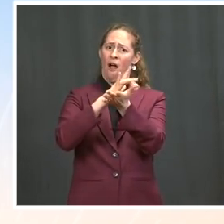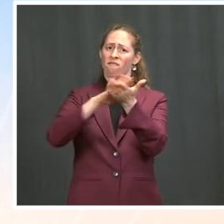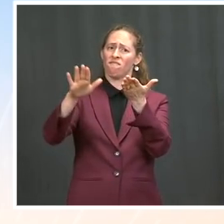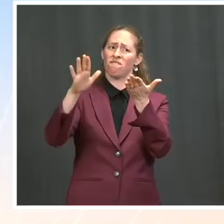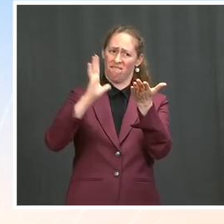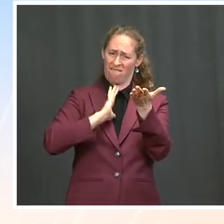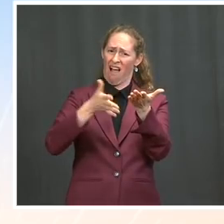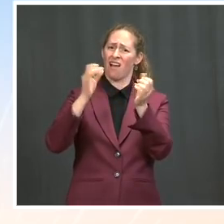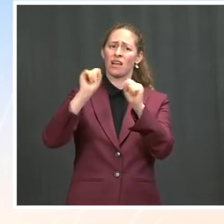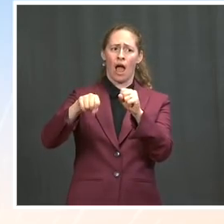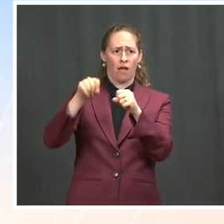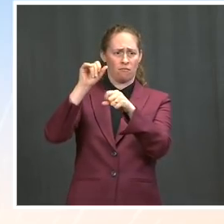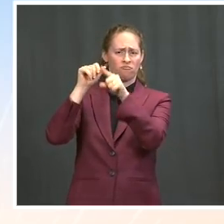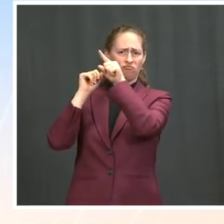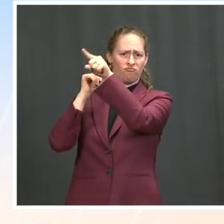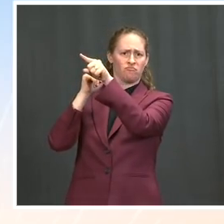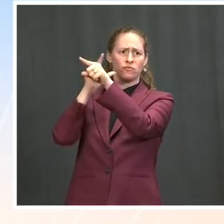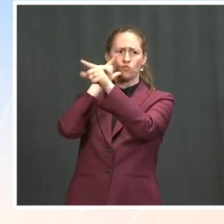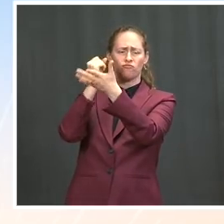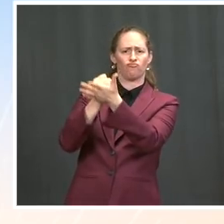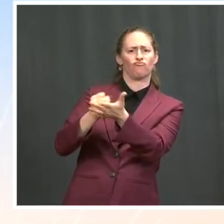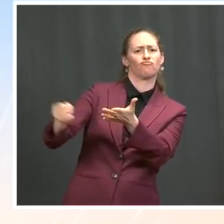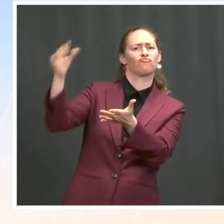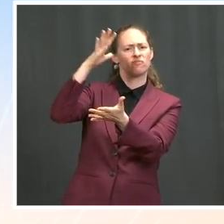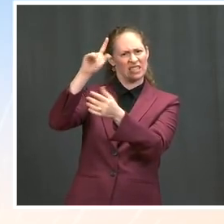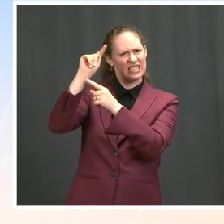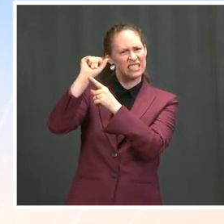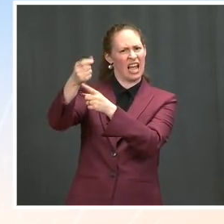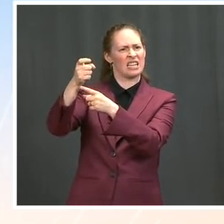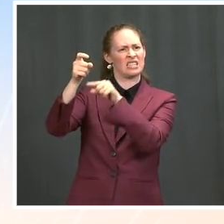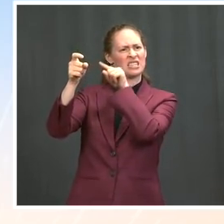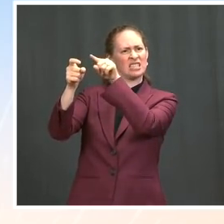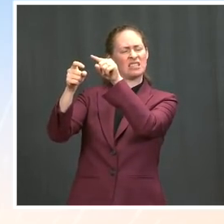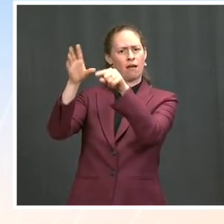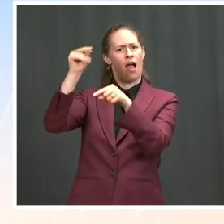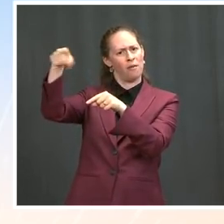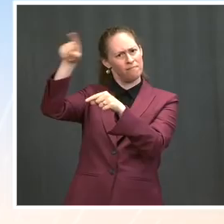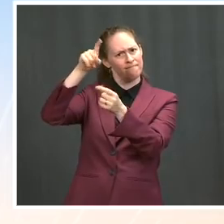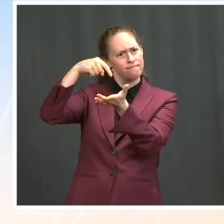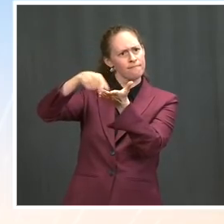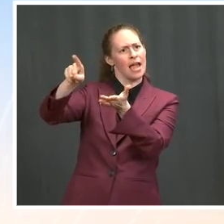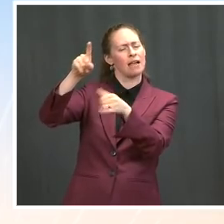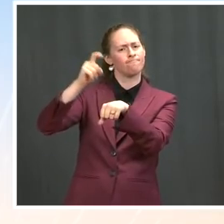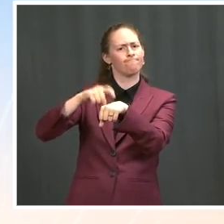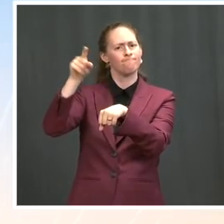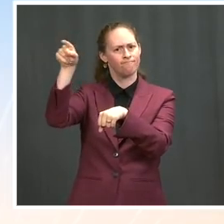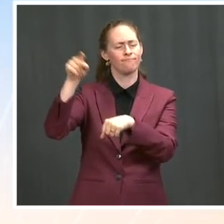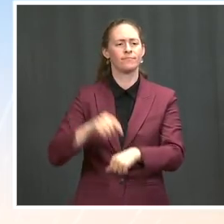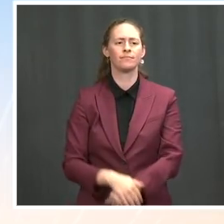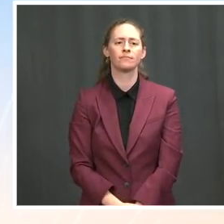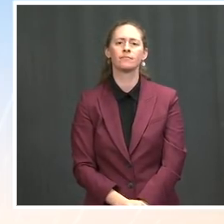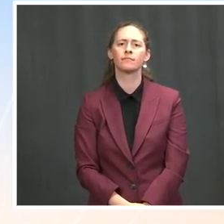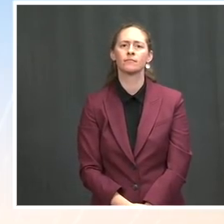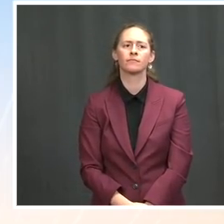And we'll continue to have discussions with members about how we can find a path forward. The Press: You mentioned continuing discussion: Should we expect another in-person meeting